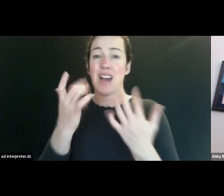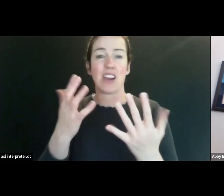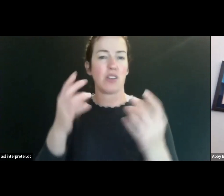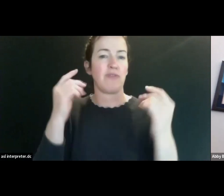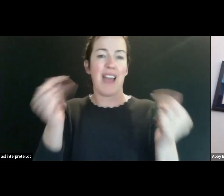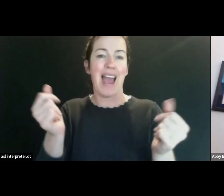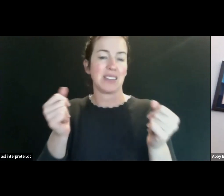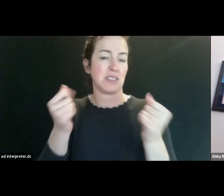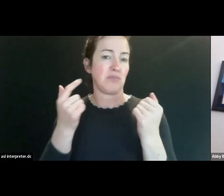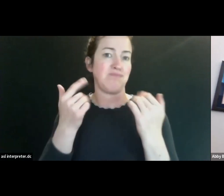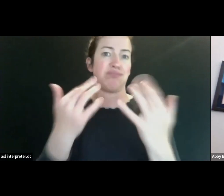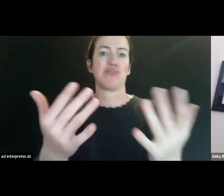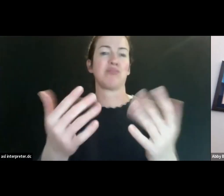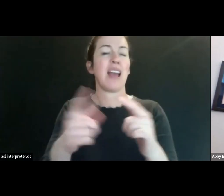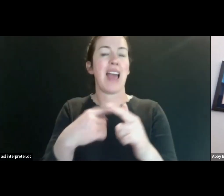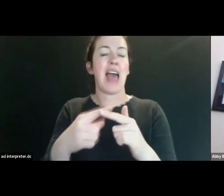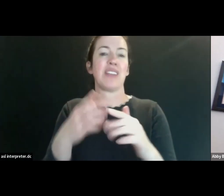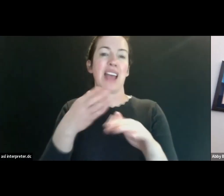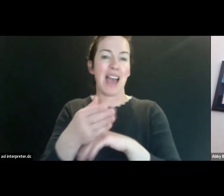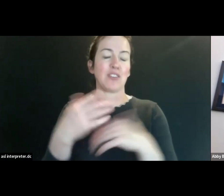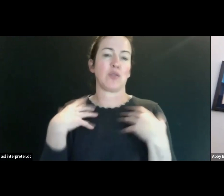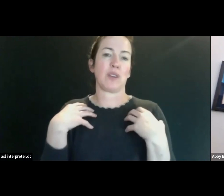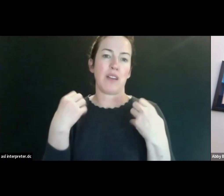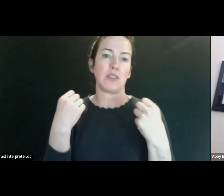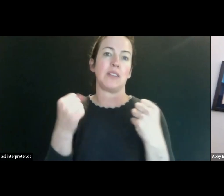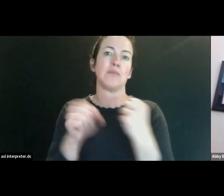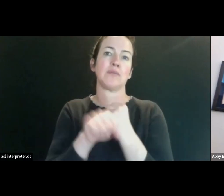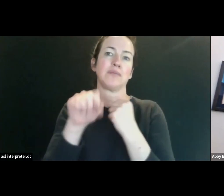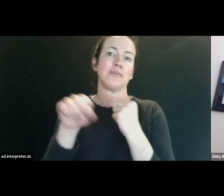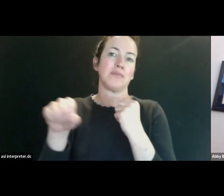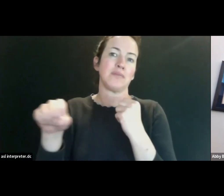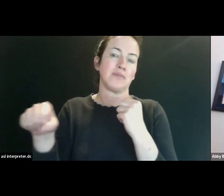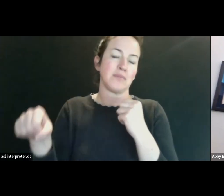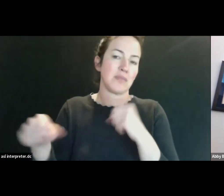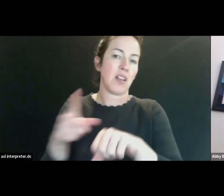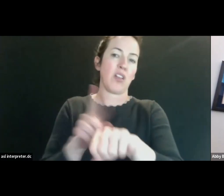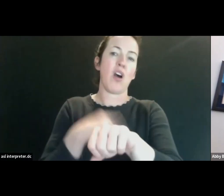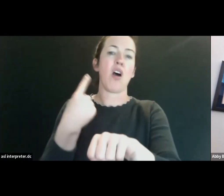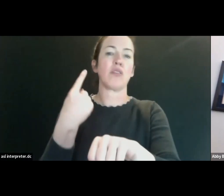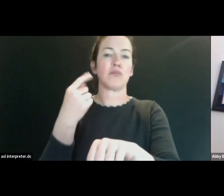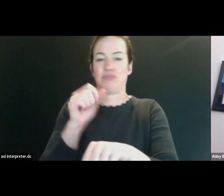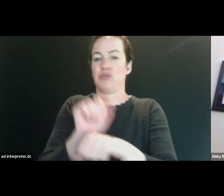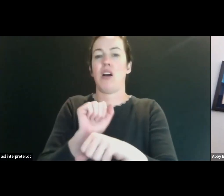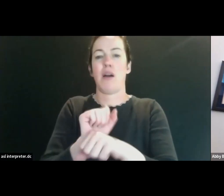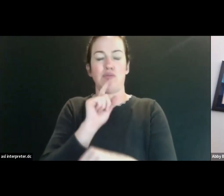then the recovery starts. Recovery is a long haul. It is basically our communities rebuilding